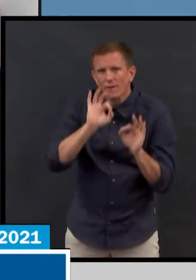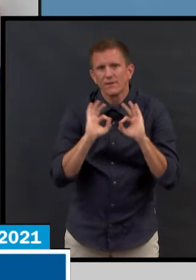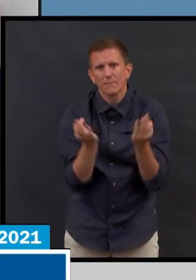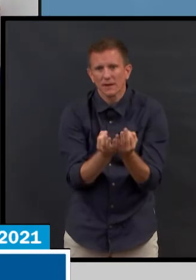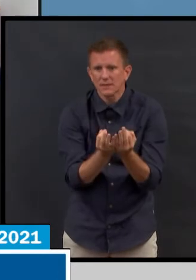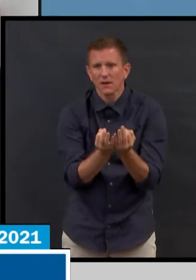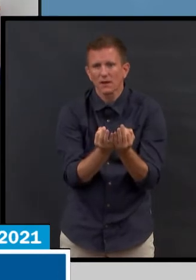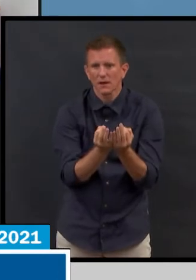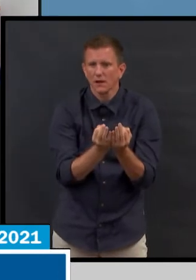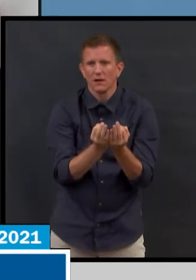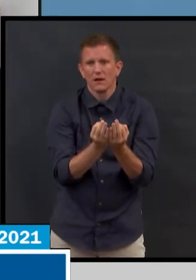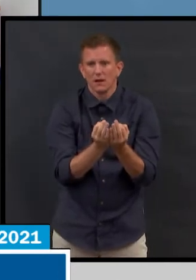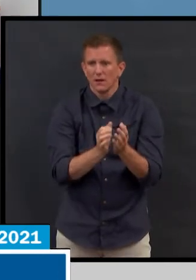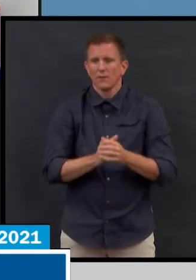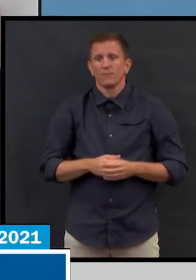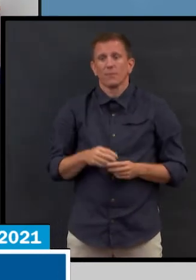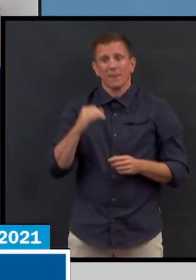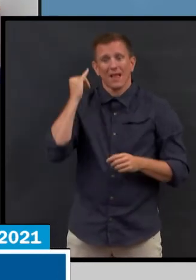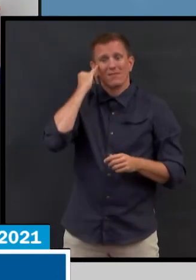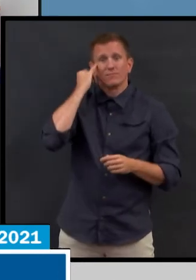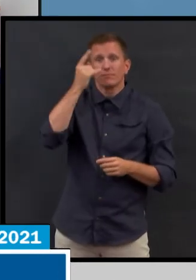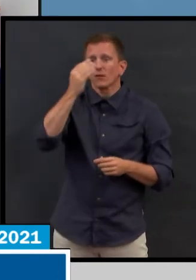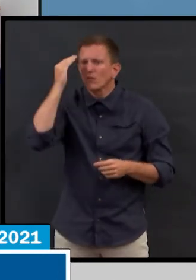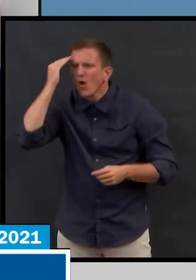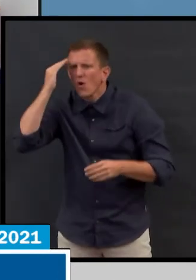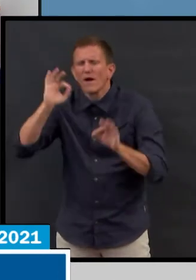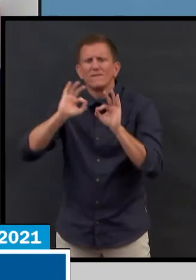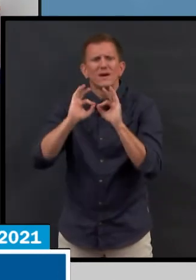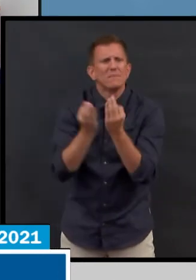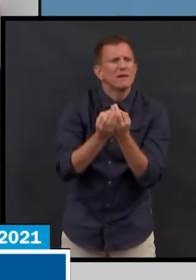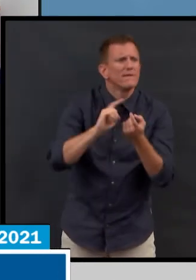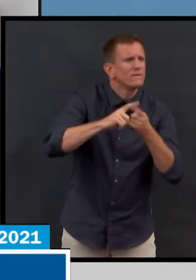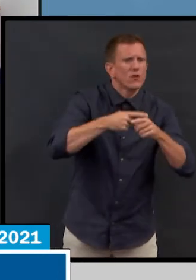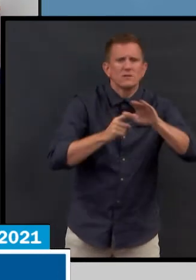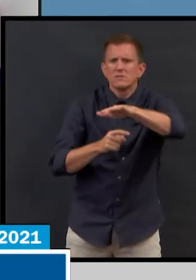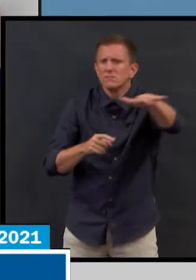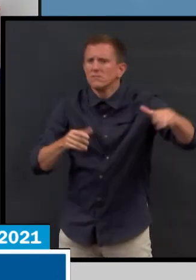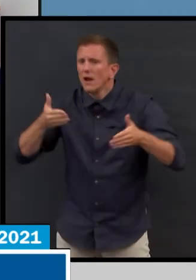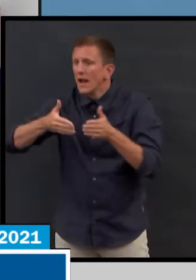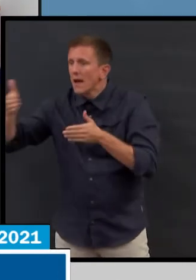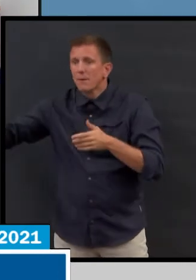disruptions and is having trouble making their rent to please apply you can learn more on our